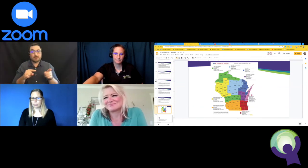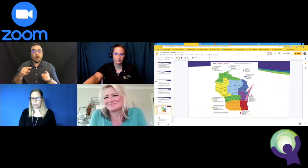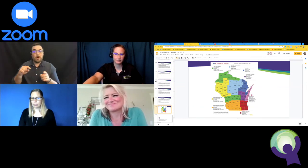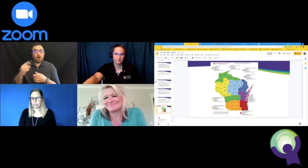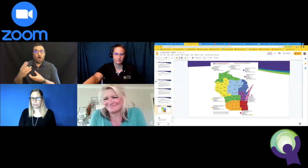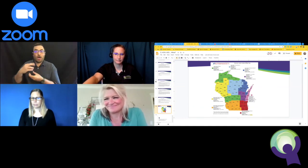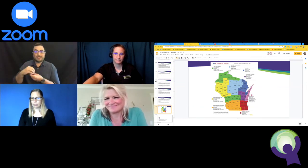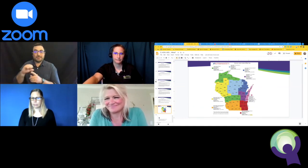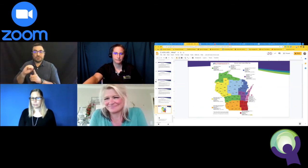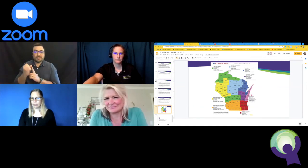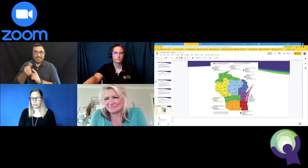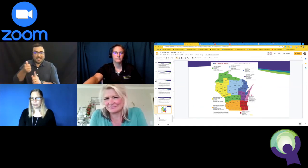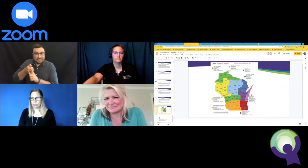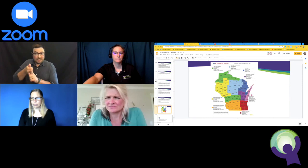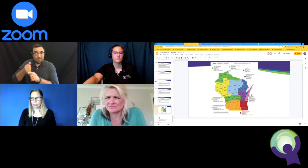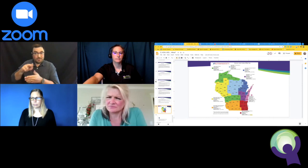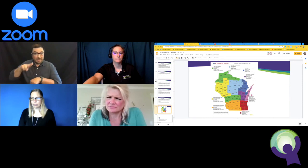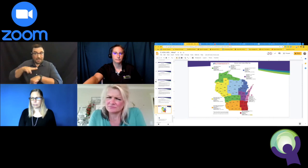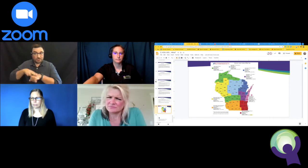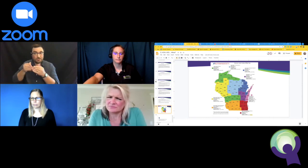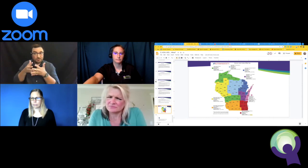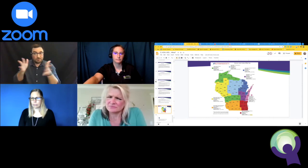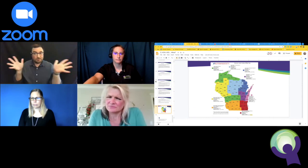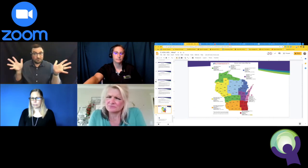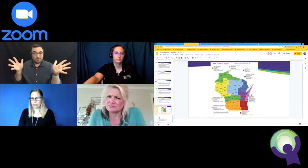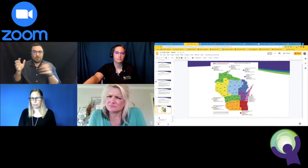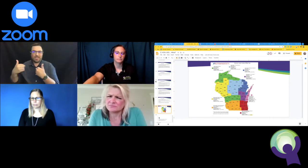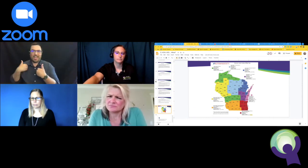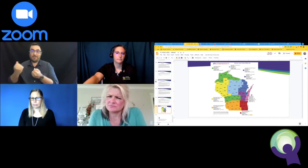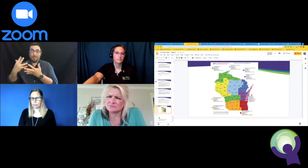project a national programs because we have several people who are joining us from out of state so